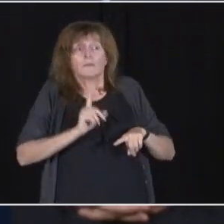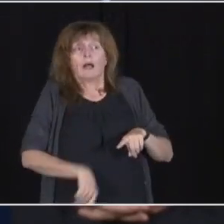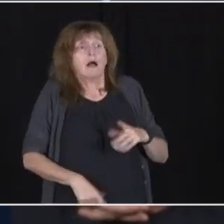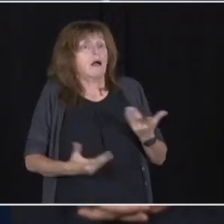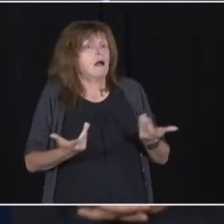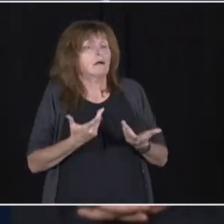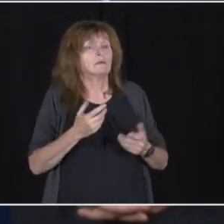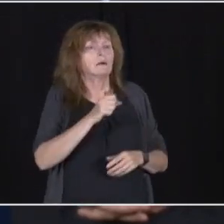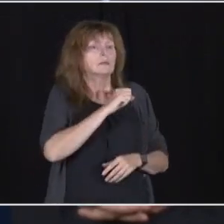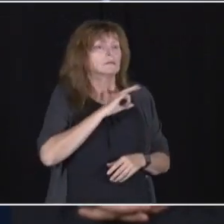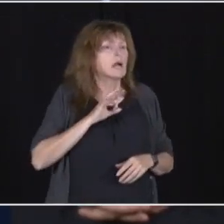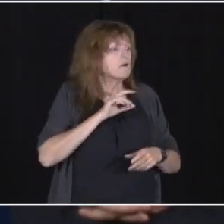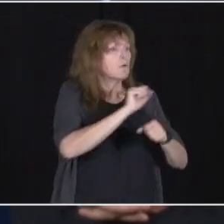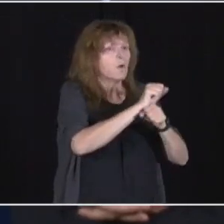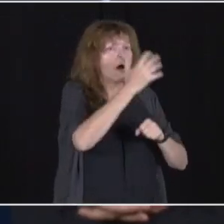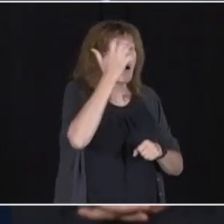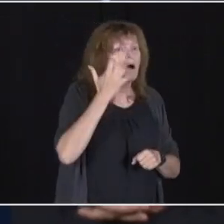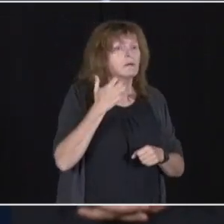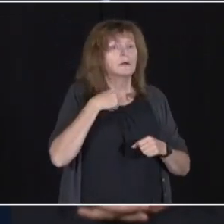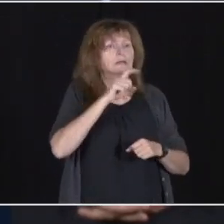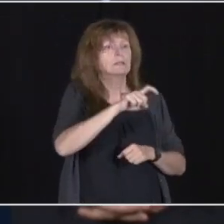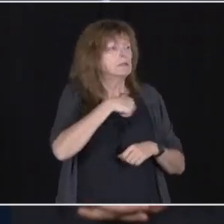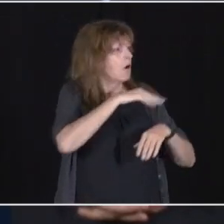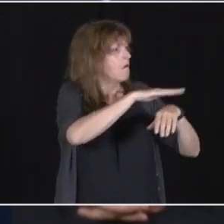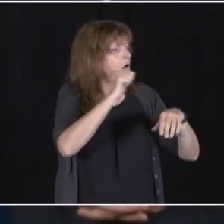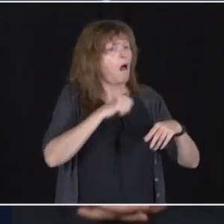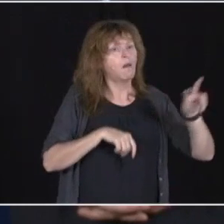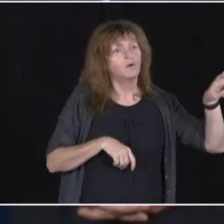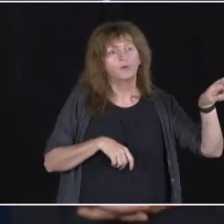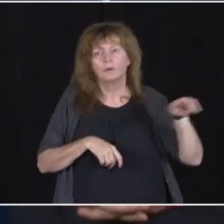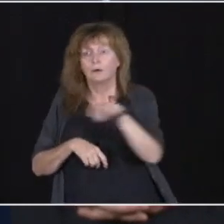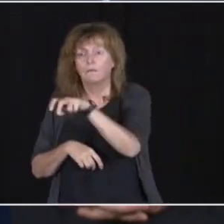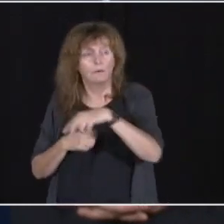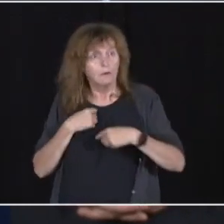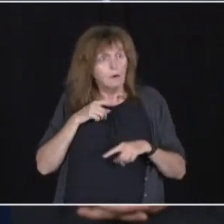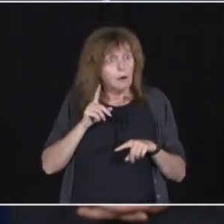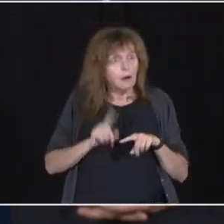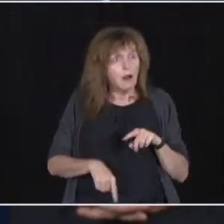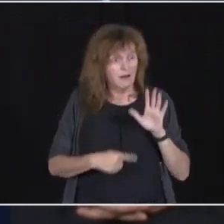A perfect example is if we did not have this, we would not be able to have that flexibility to